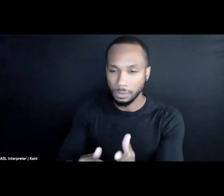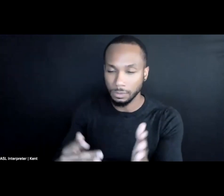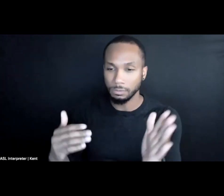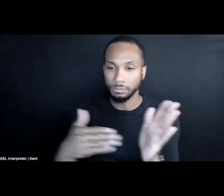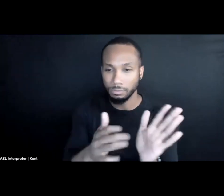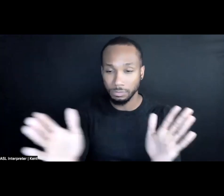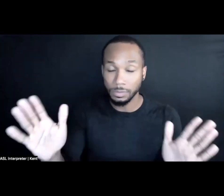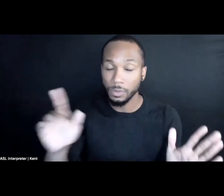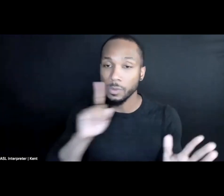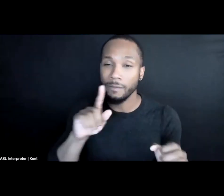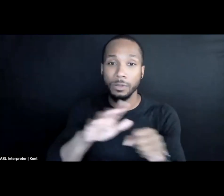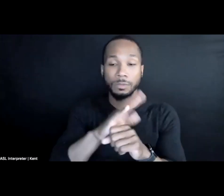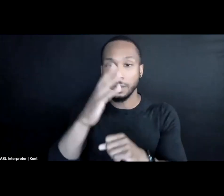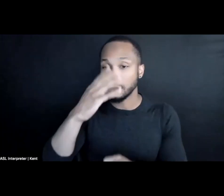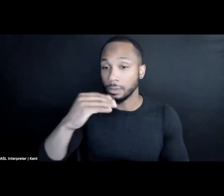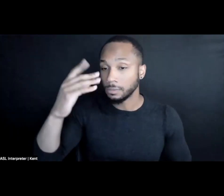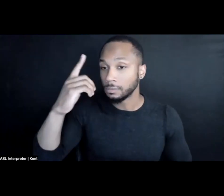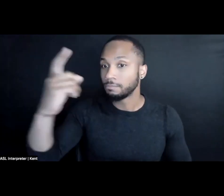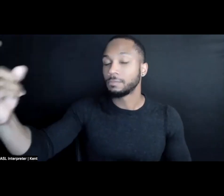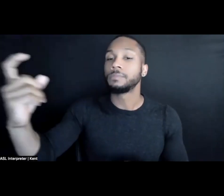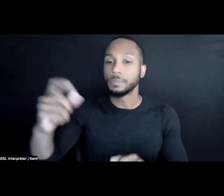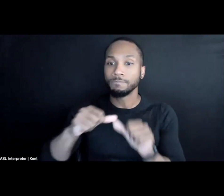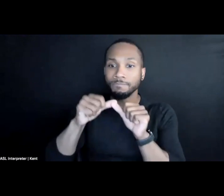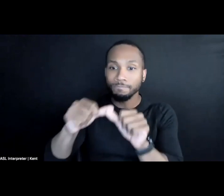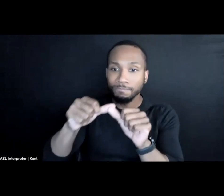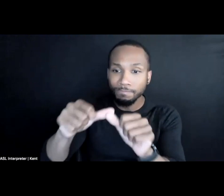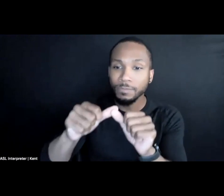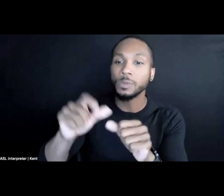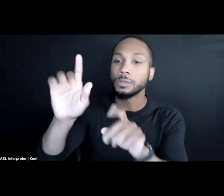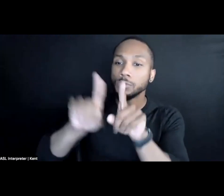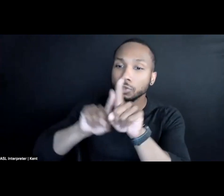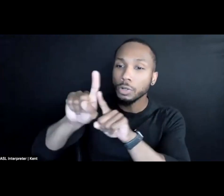y termino soñando con las estrellas que le formaré al día